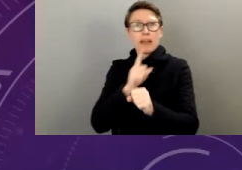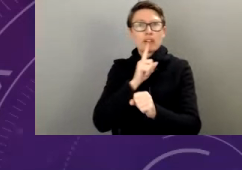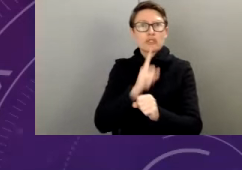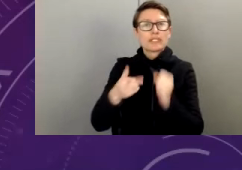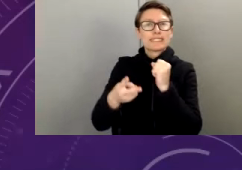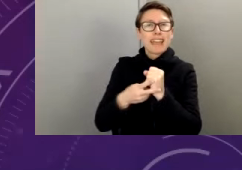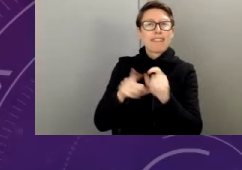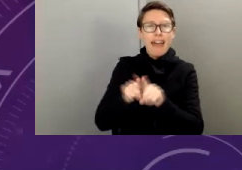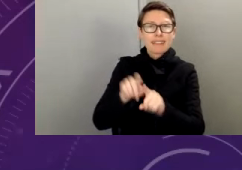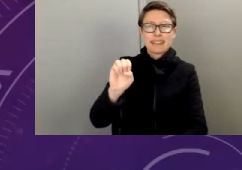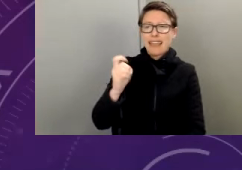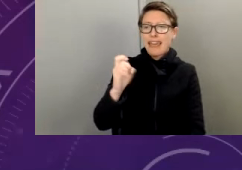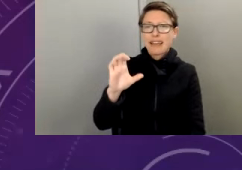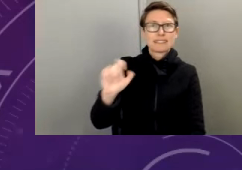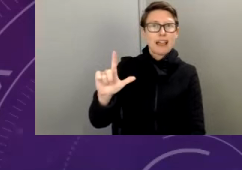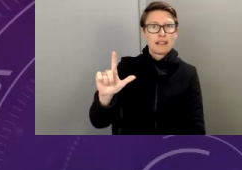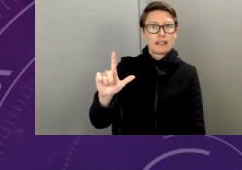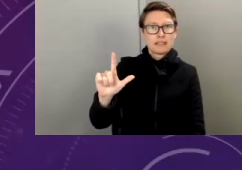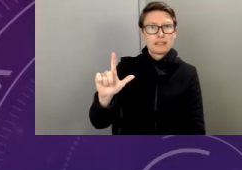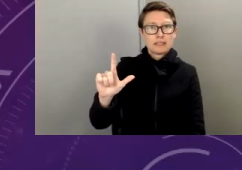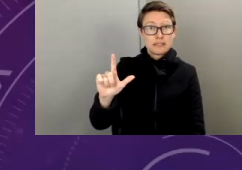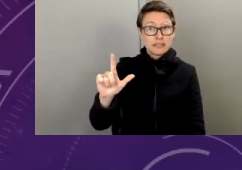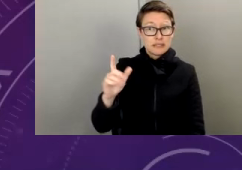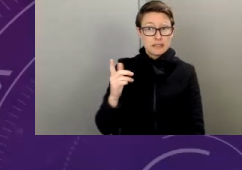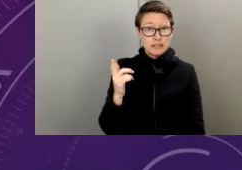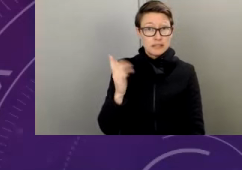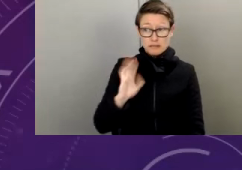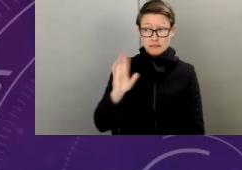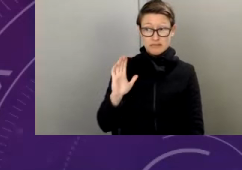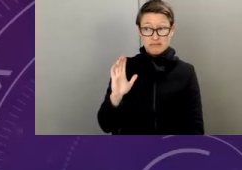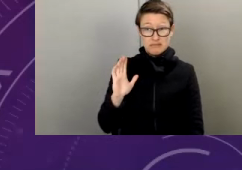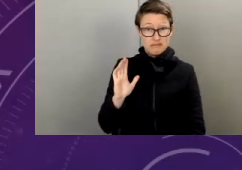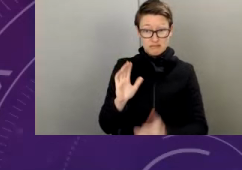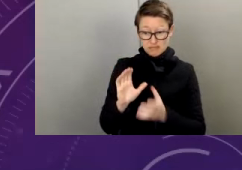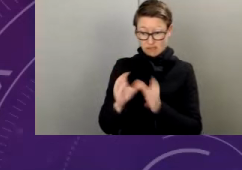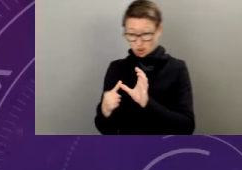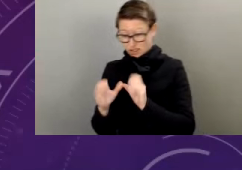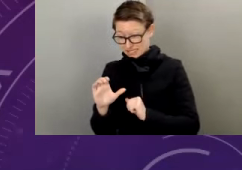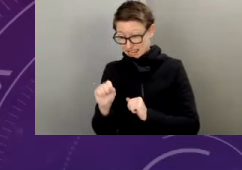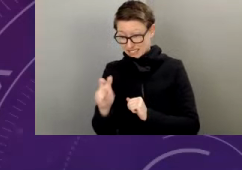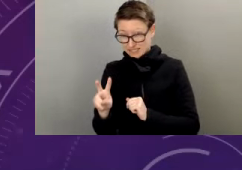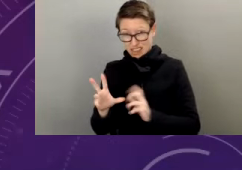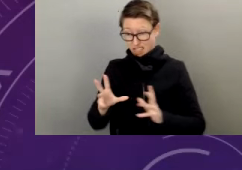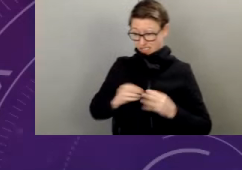because we have learned going through exception just to see us, we fail that formatting and information gets lost.